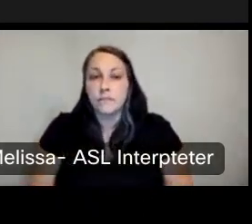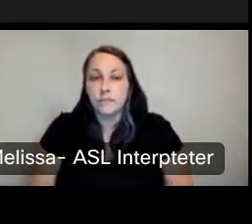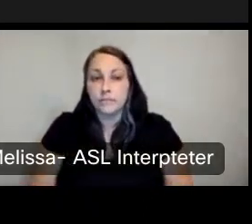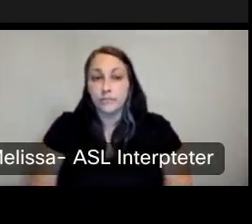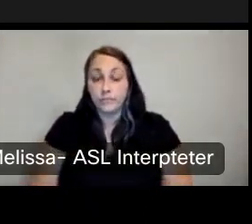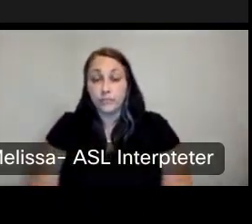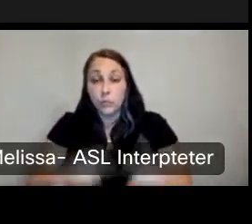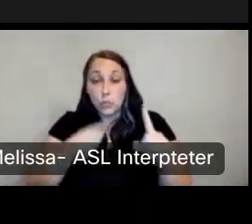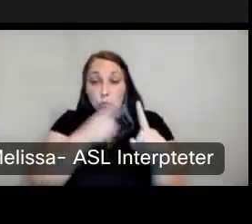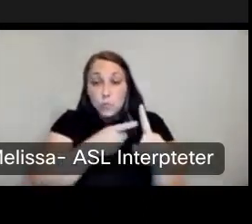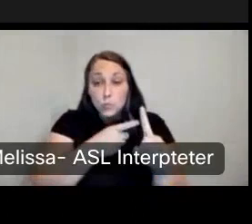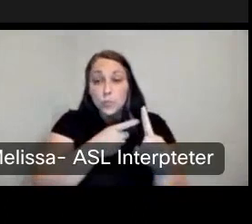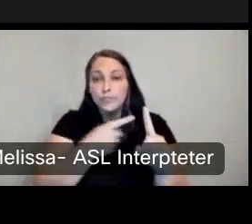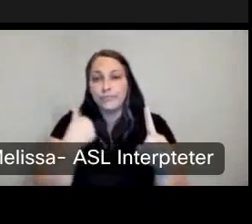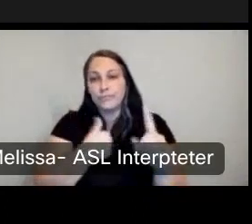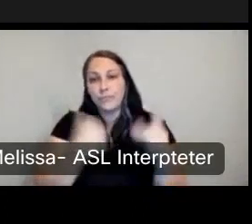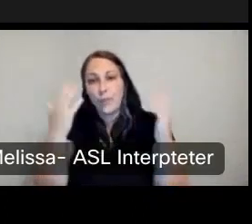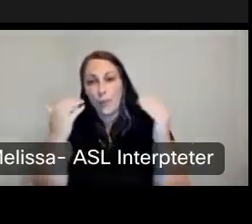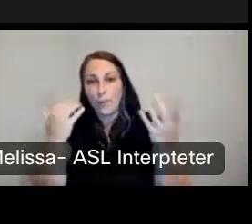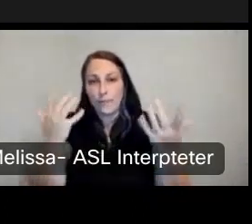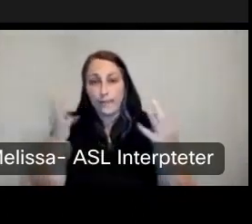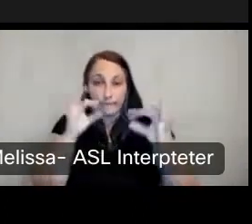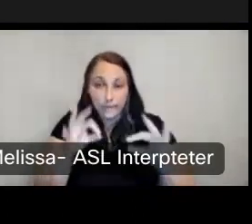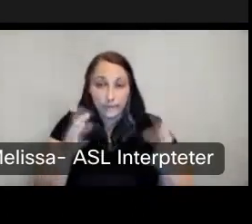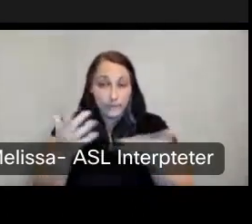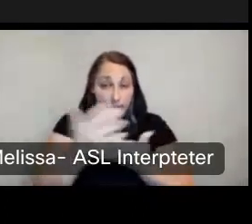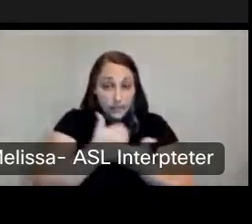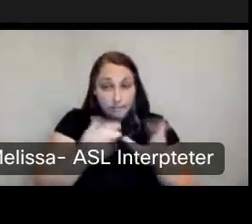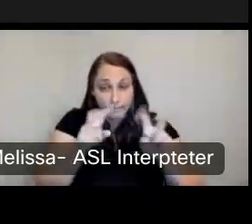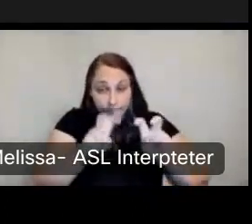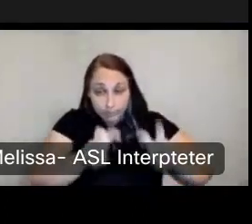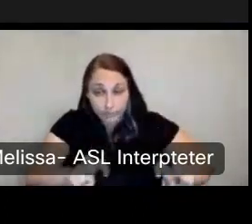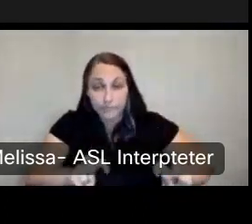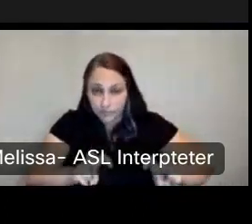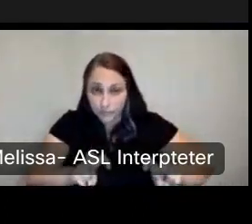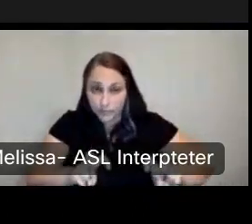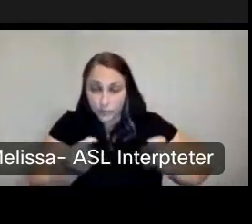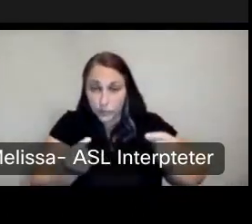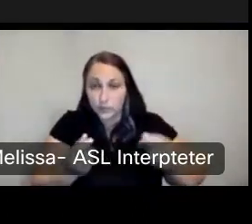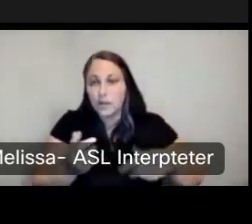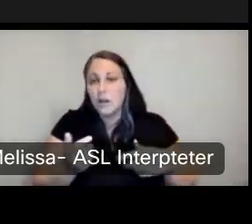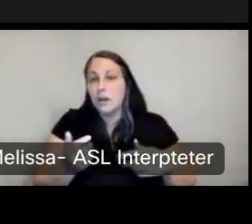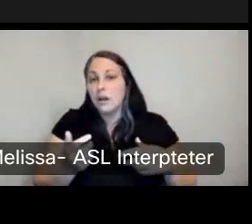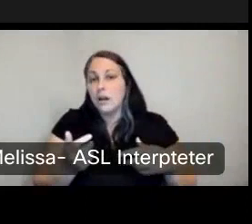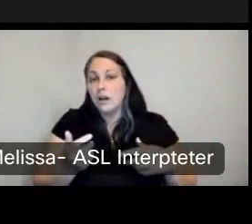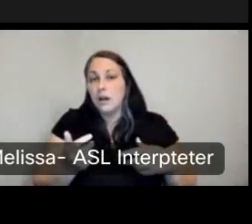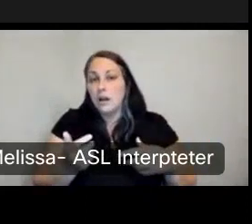um once we obtain this feedback like I mentioned we will then go through it make any necessary